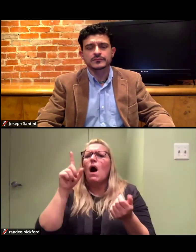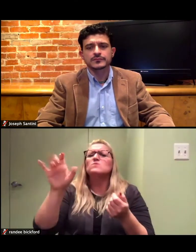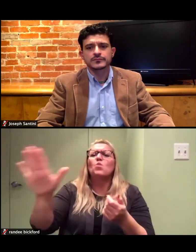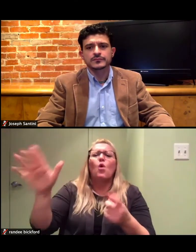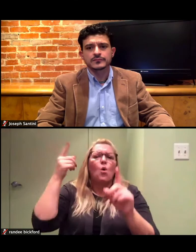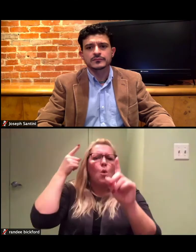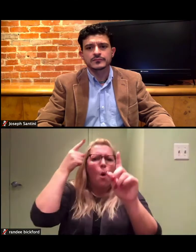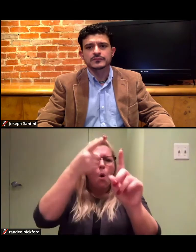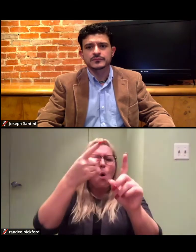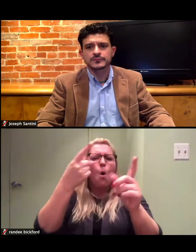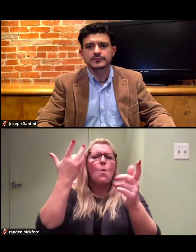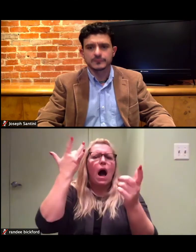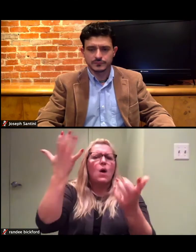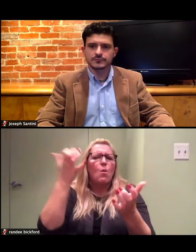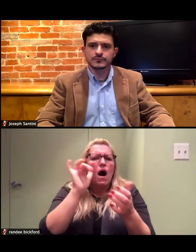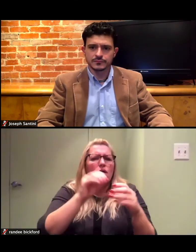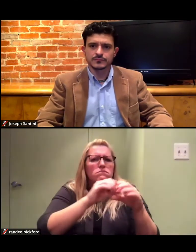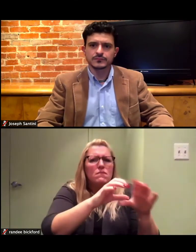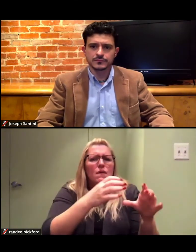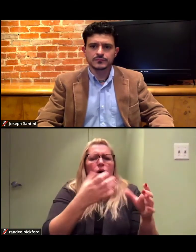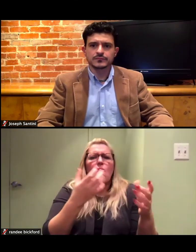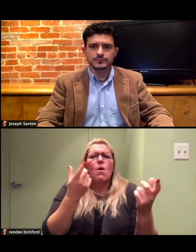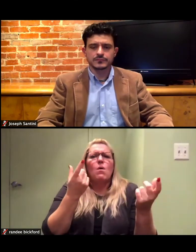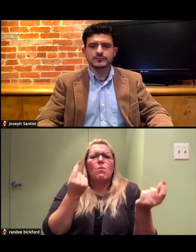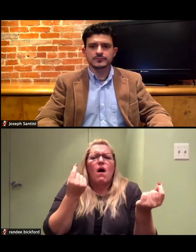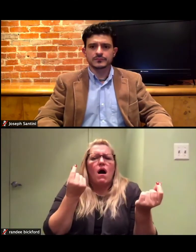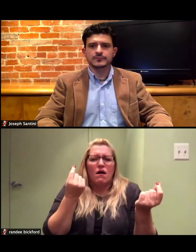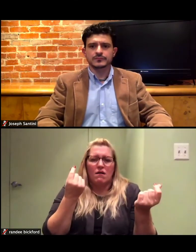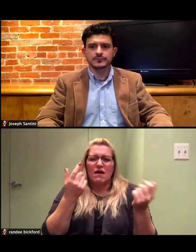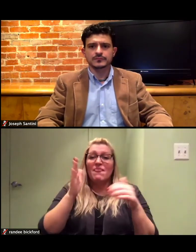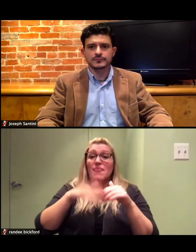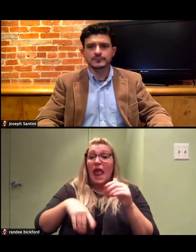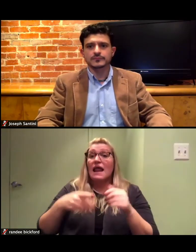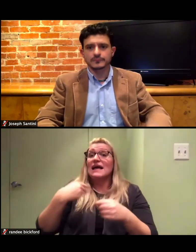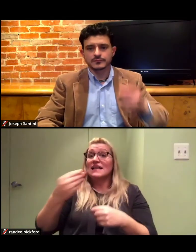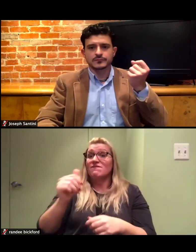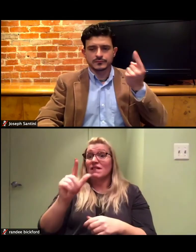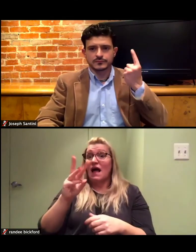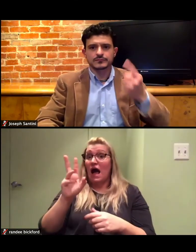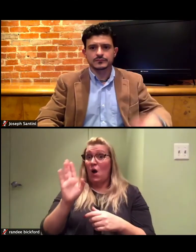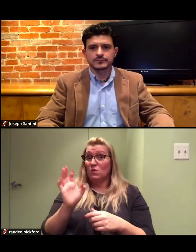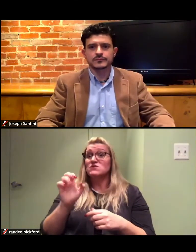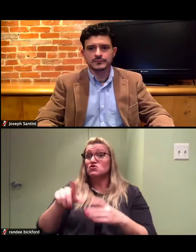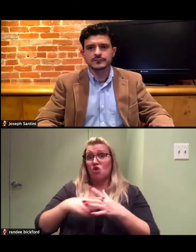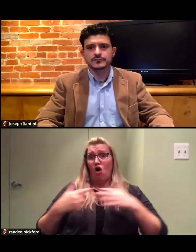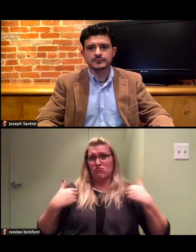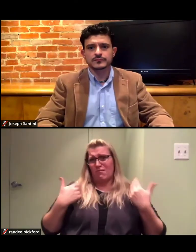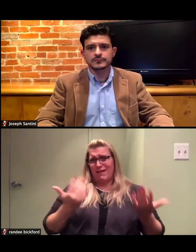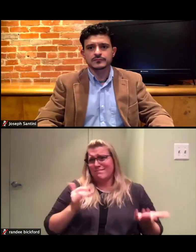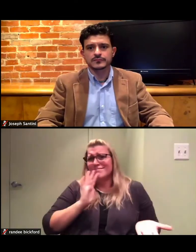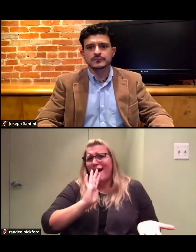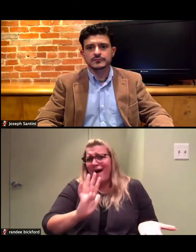How to put money in? What they're doing with that money? having a purpose for it rather than giving them allowance